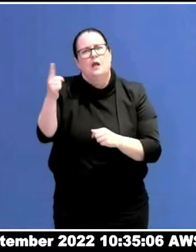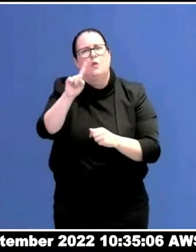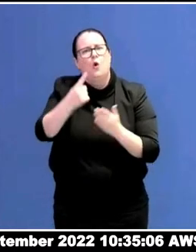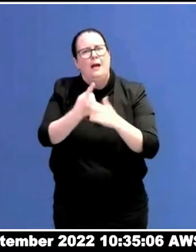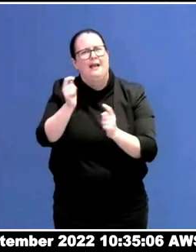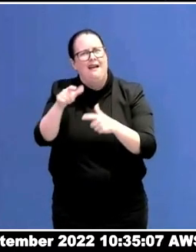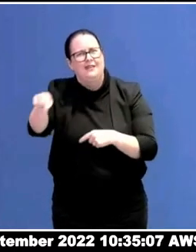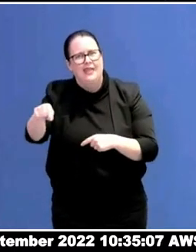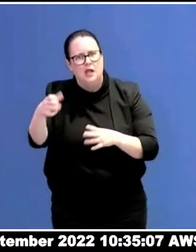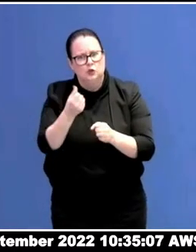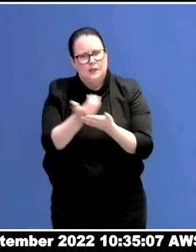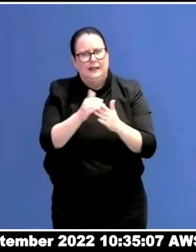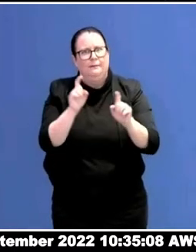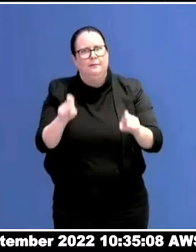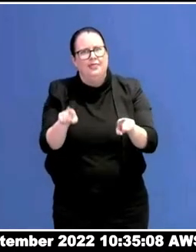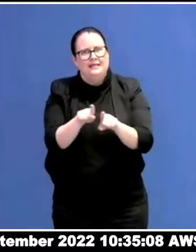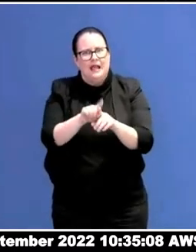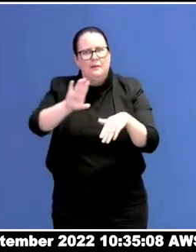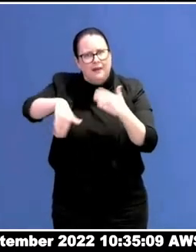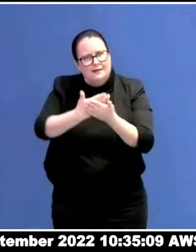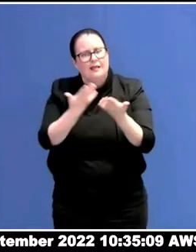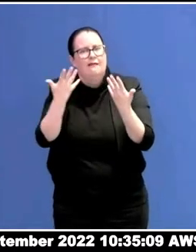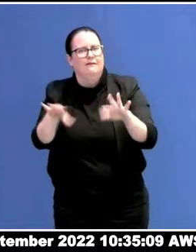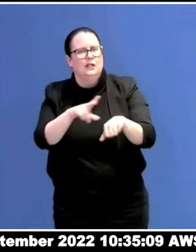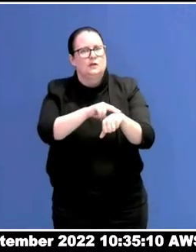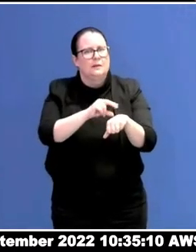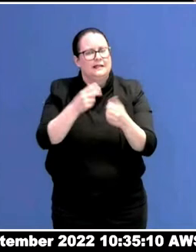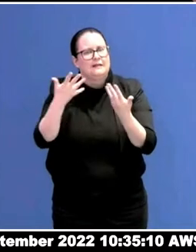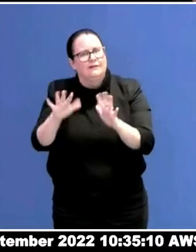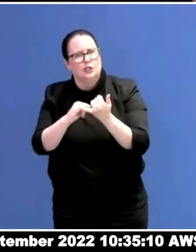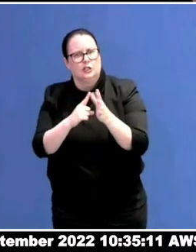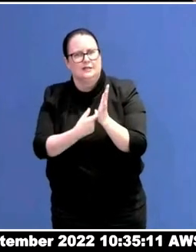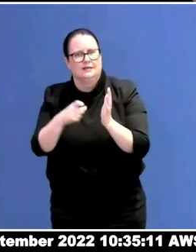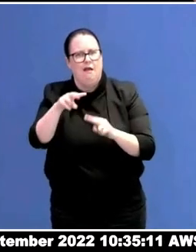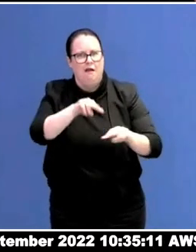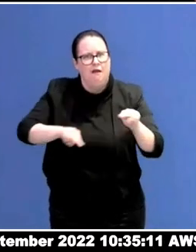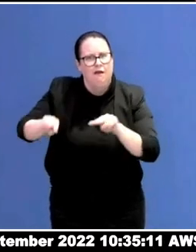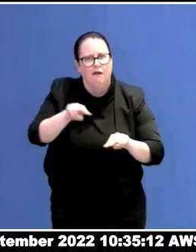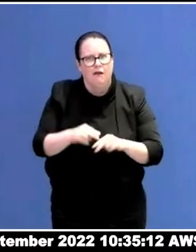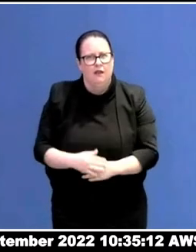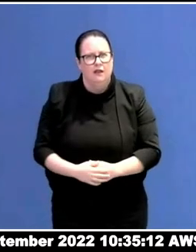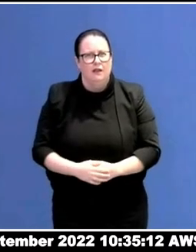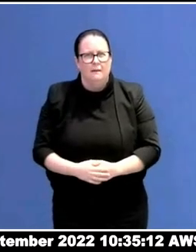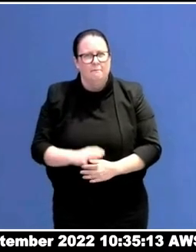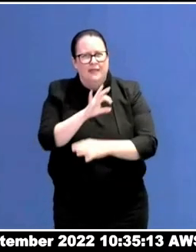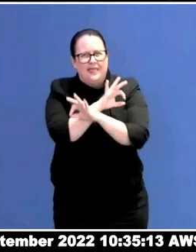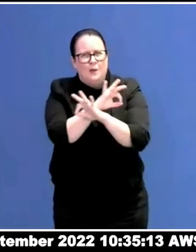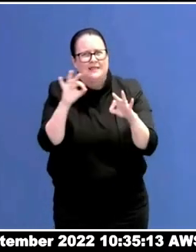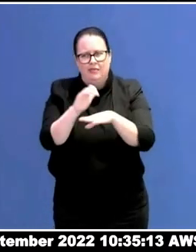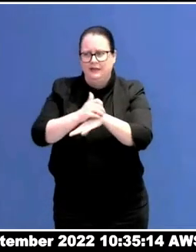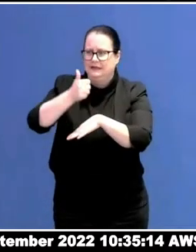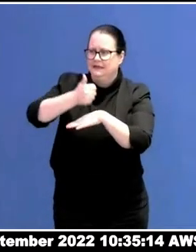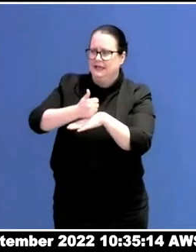It seemed very much, yes, that there was no procedures or policies in place and they were